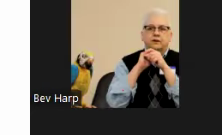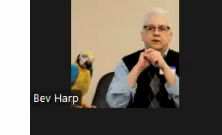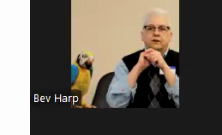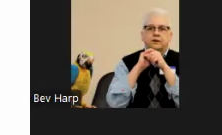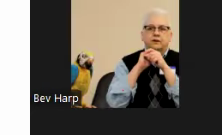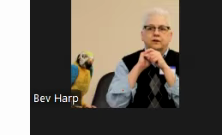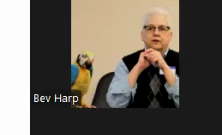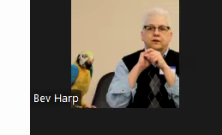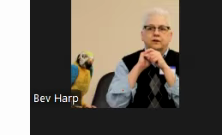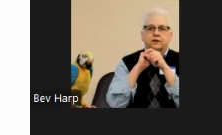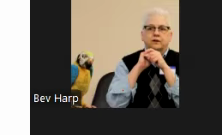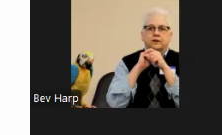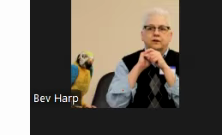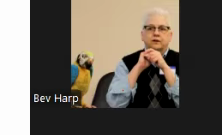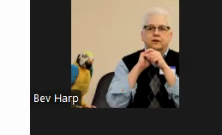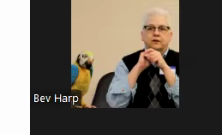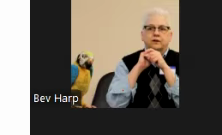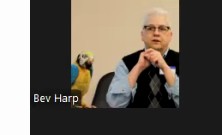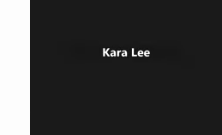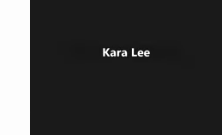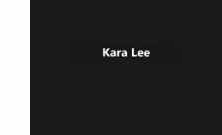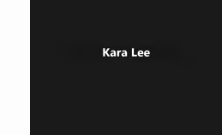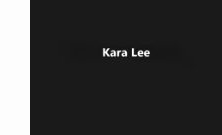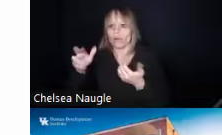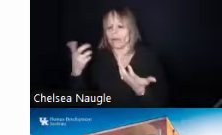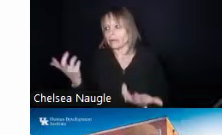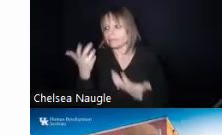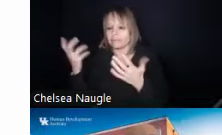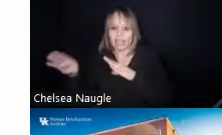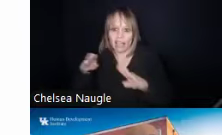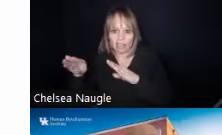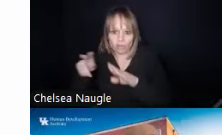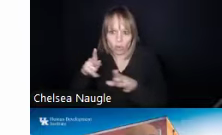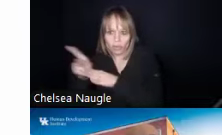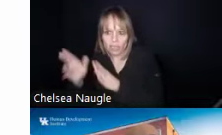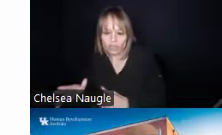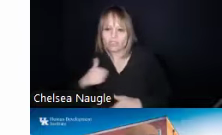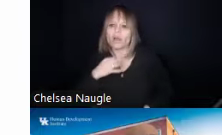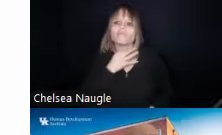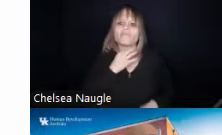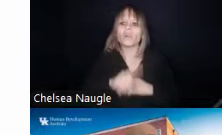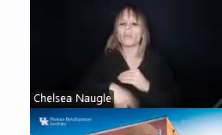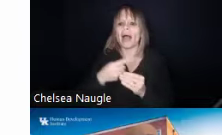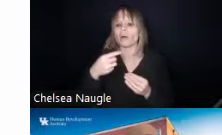that that you would expect. So that's worth following up. Is there a little bit of psychosomatic uh dynamics here